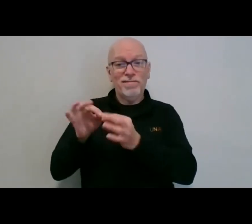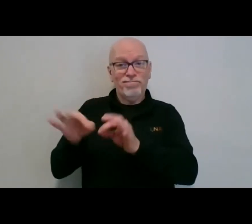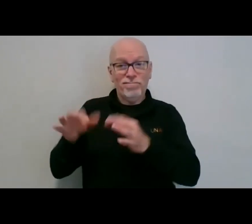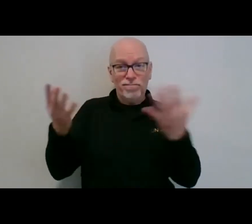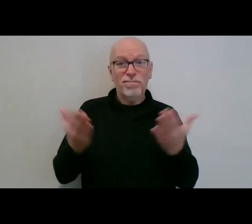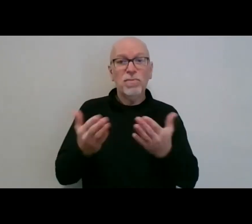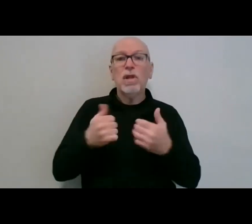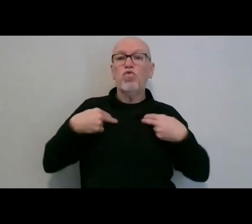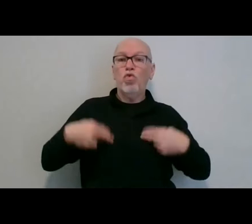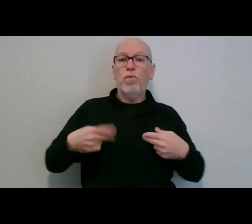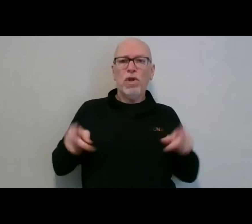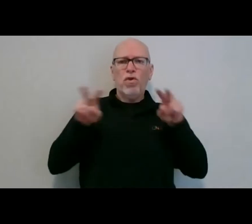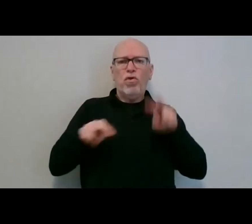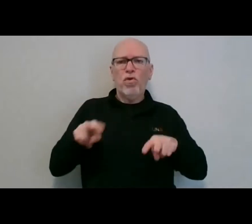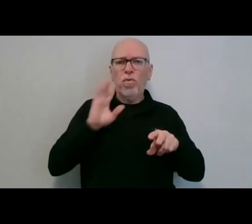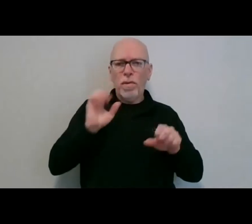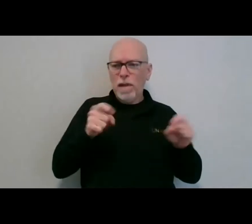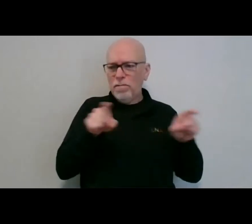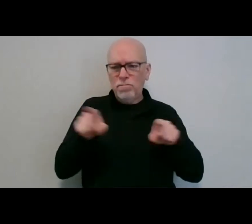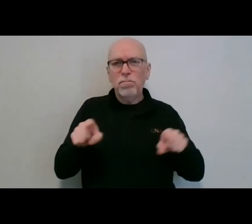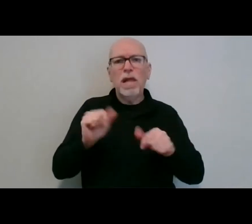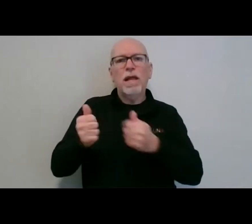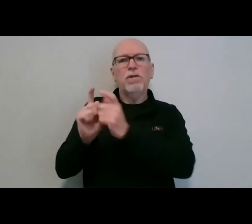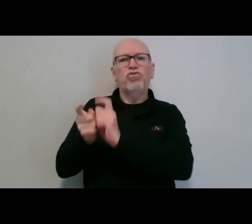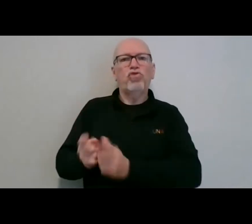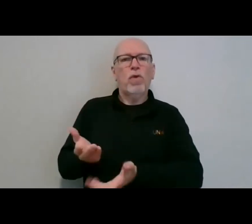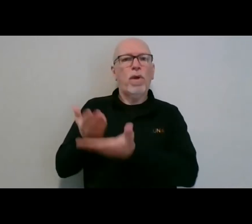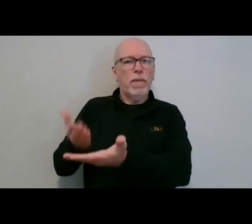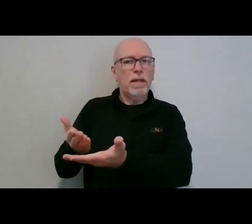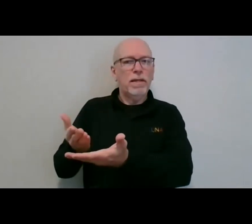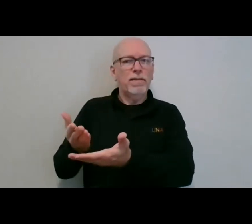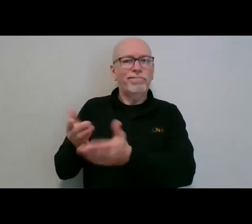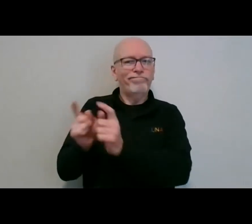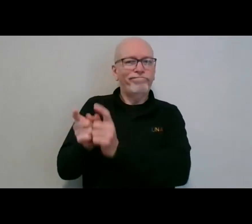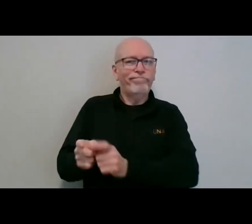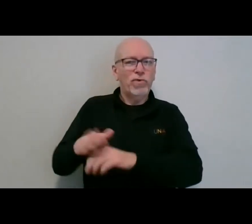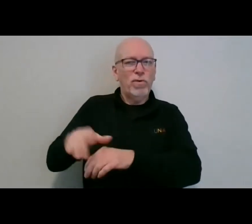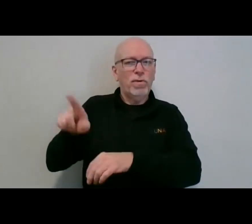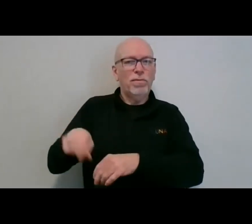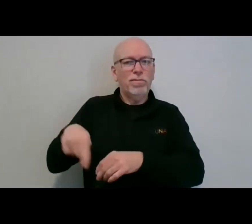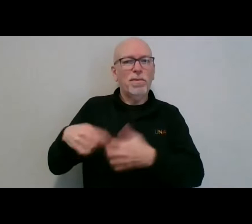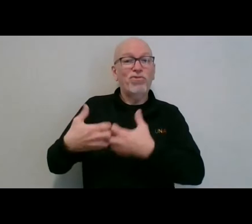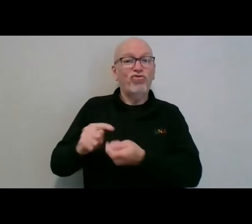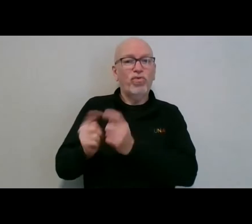and make any recommended changes and tweaks to that machine translation.